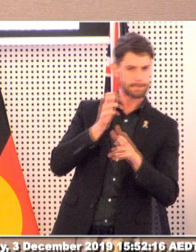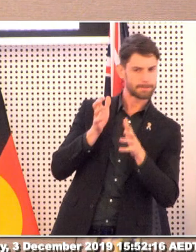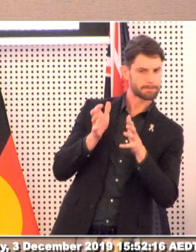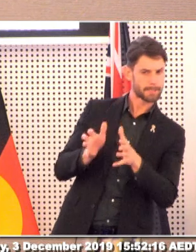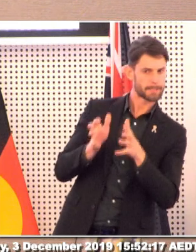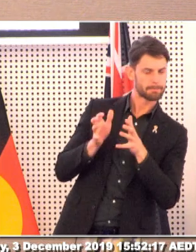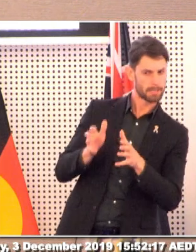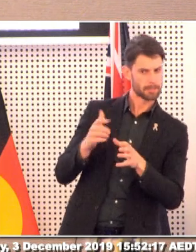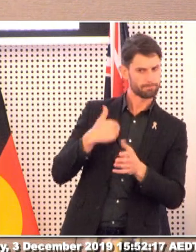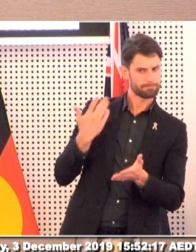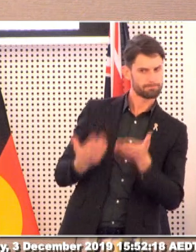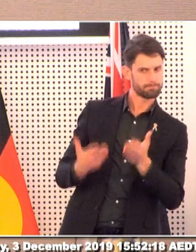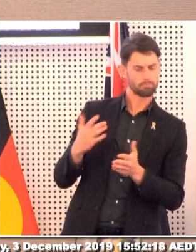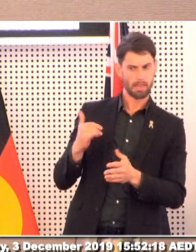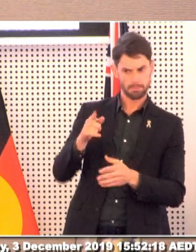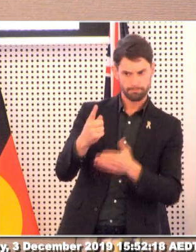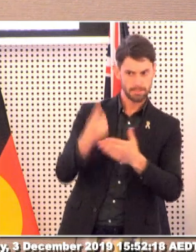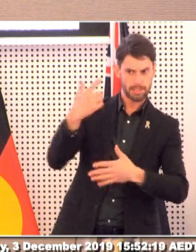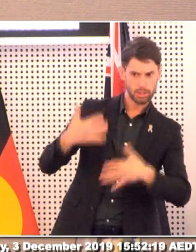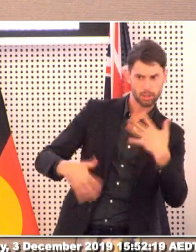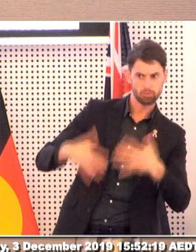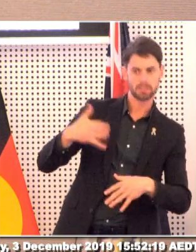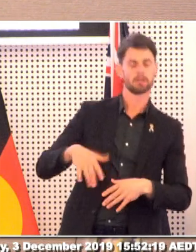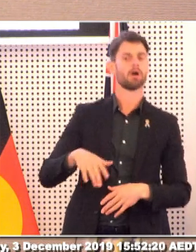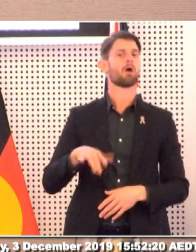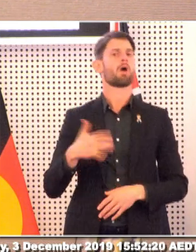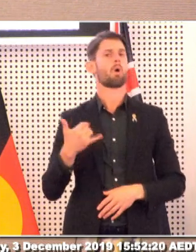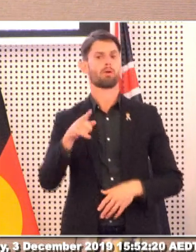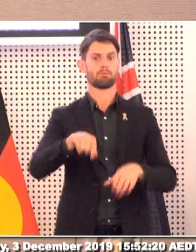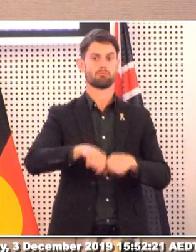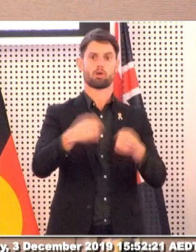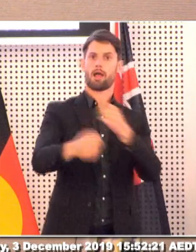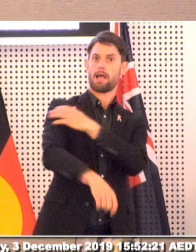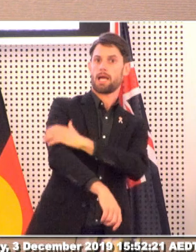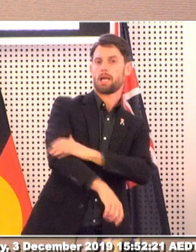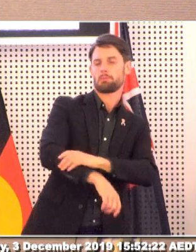may have suffered an injury, may have had a broken arm, which – may have had a broken